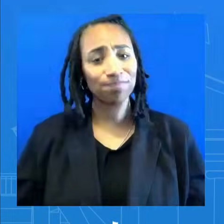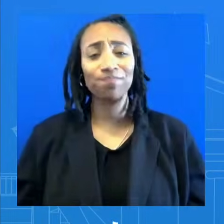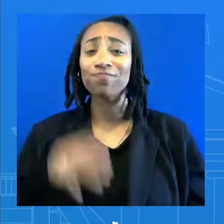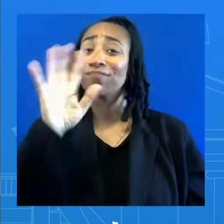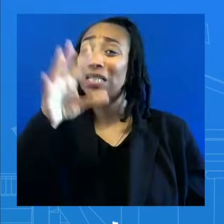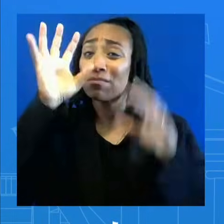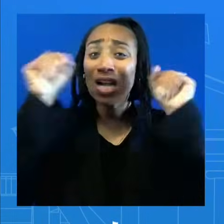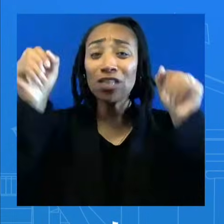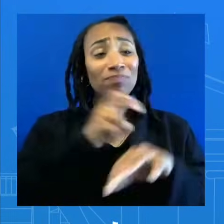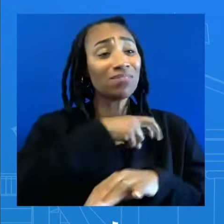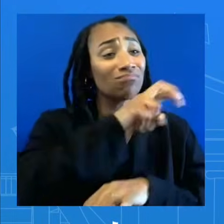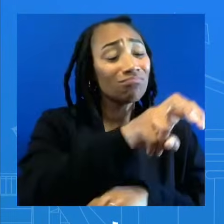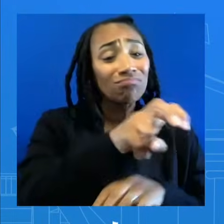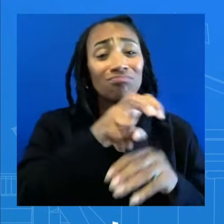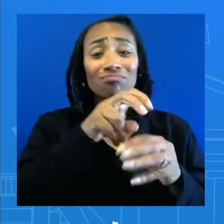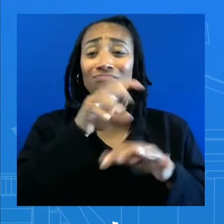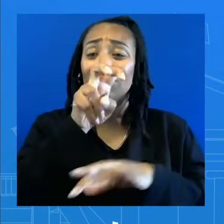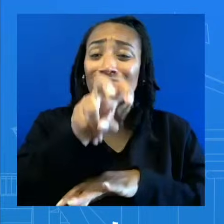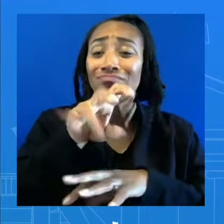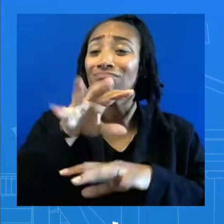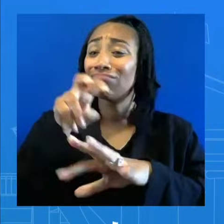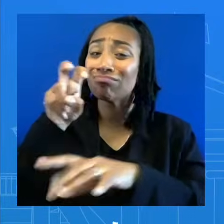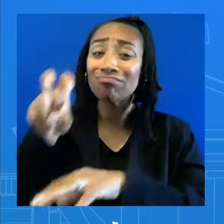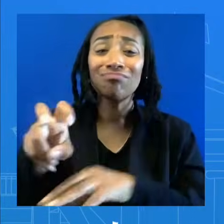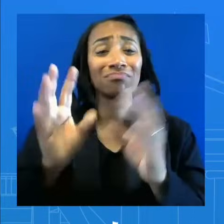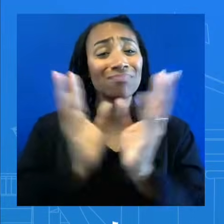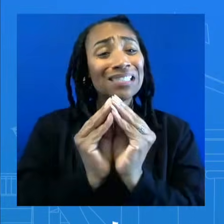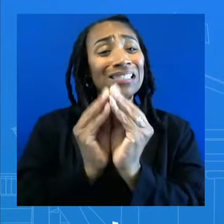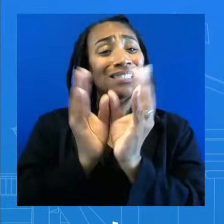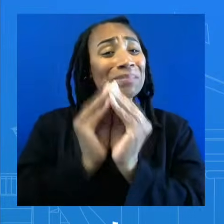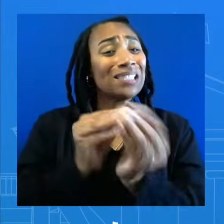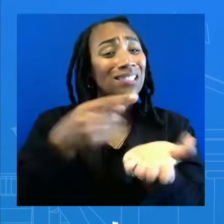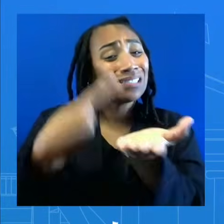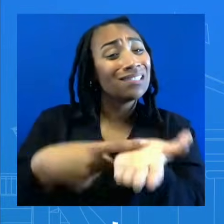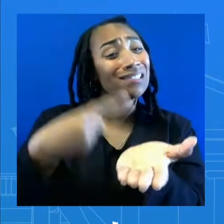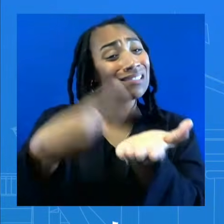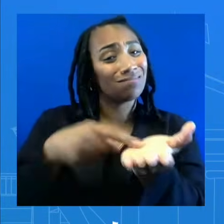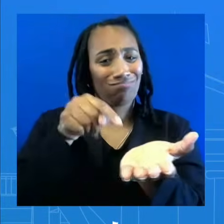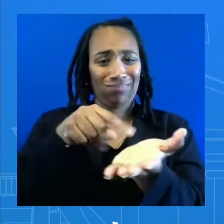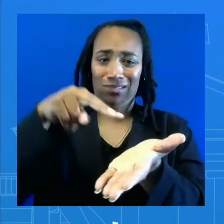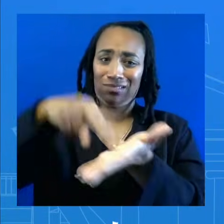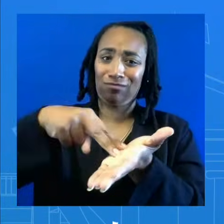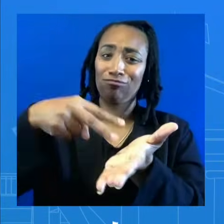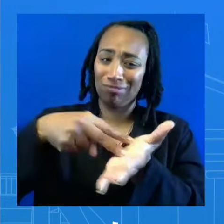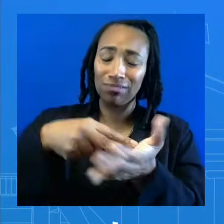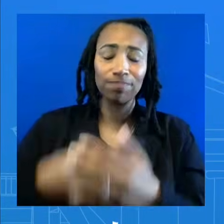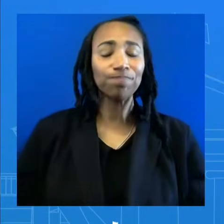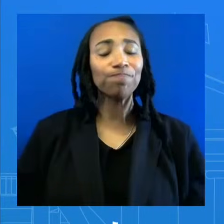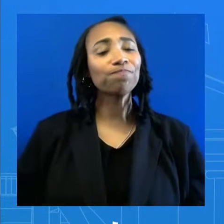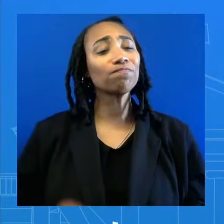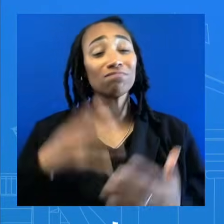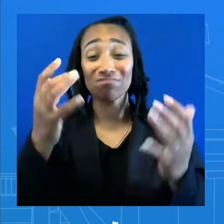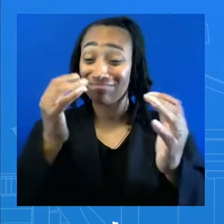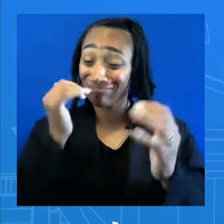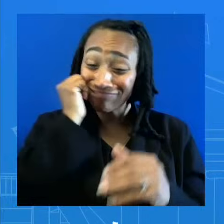and it does continue to develop. Tomorrow, he's going to speak virtually with his fellow G7 leaders. They will discuss a range of issues: